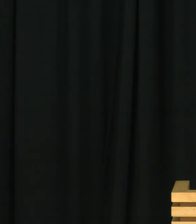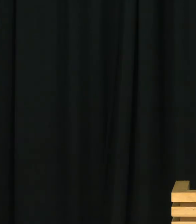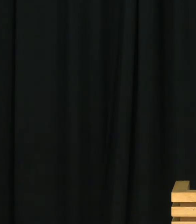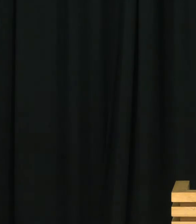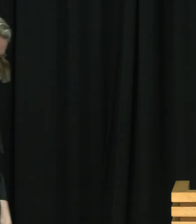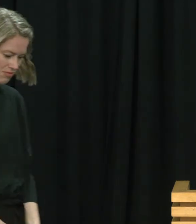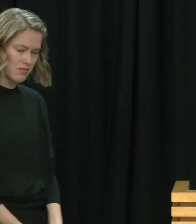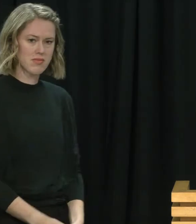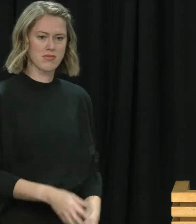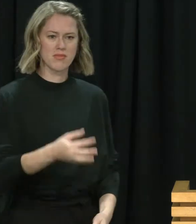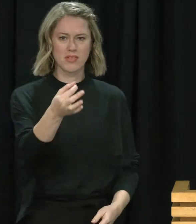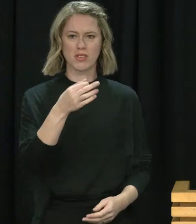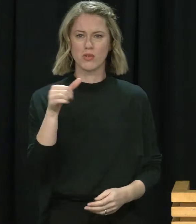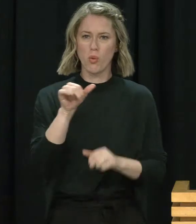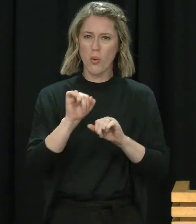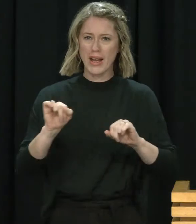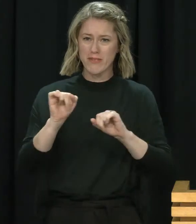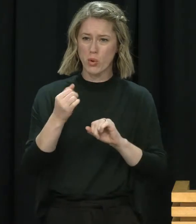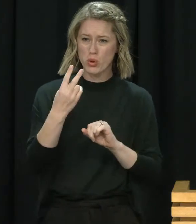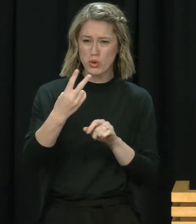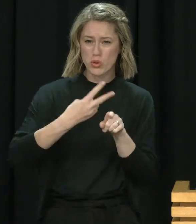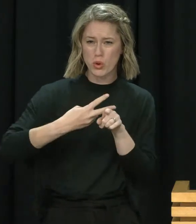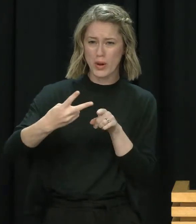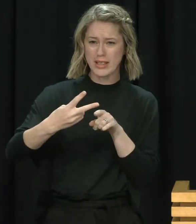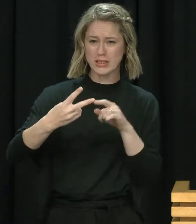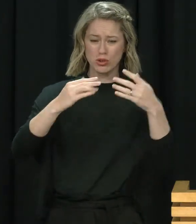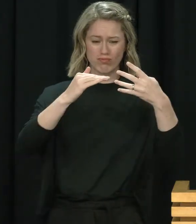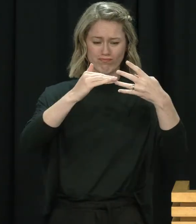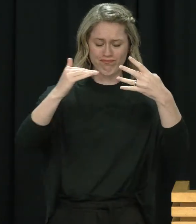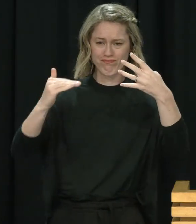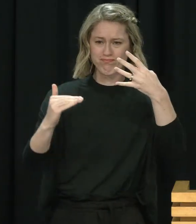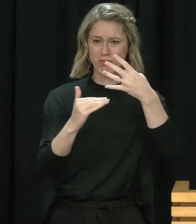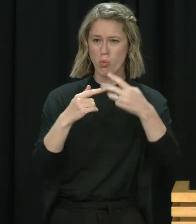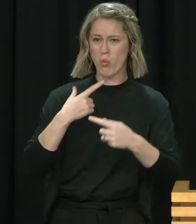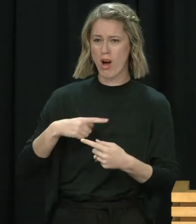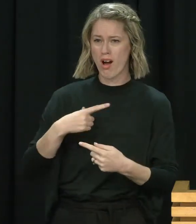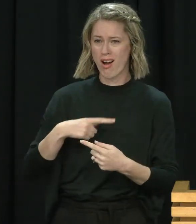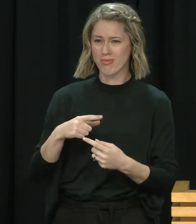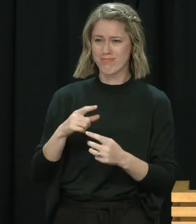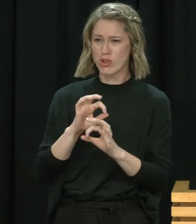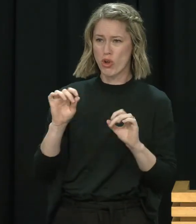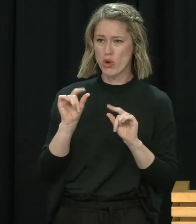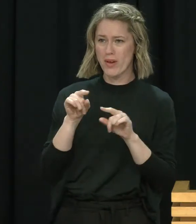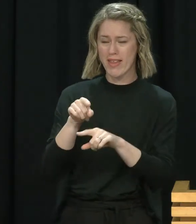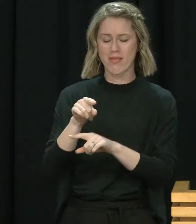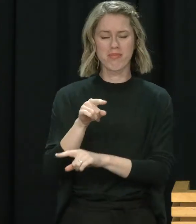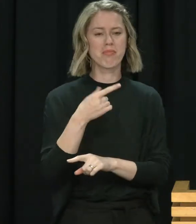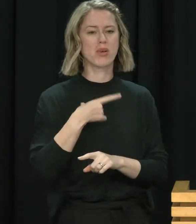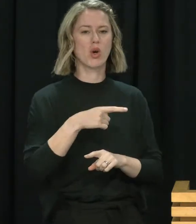Why not wait another two weeks to move down alert levels, like some experts have